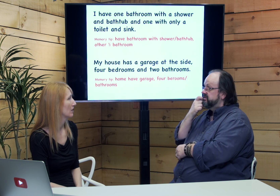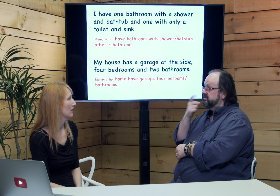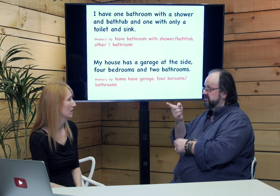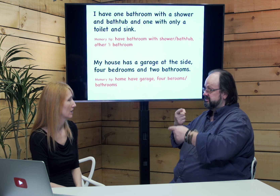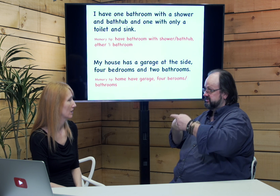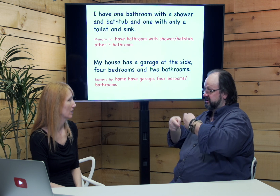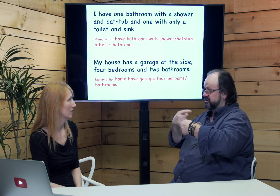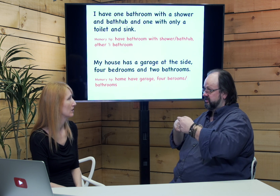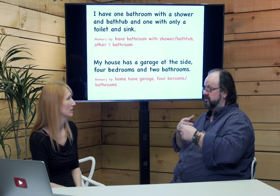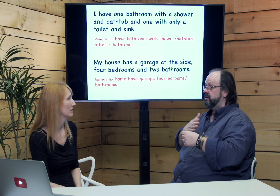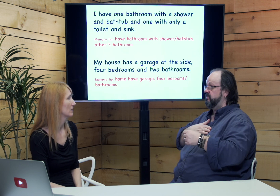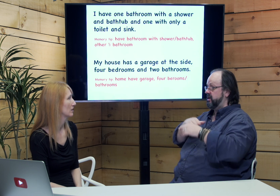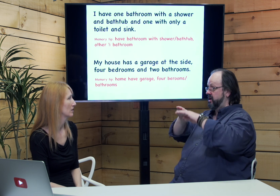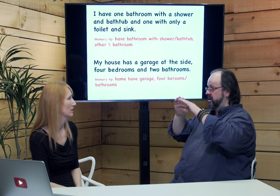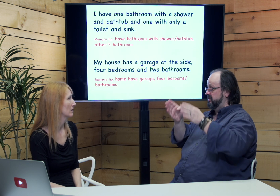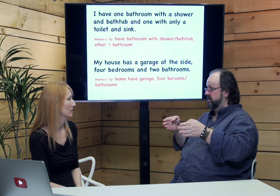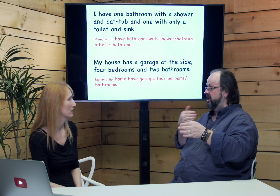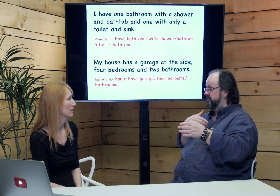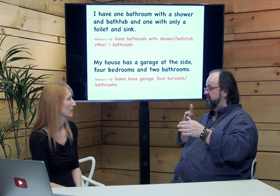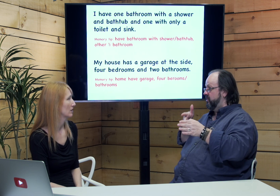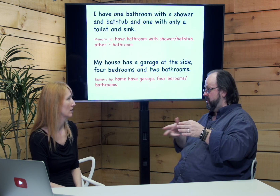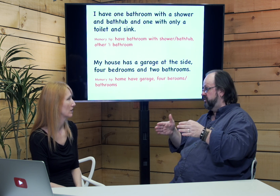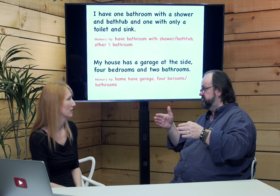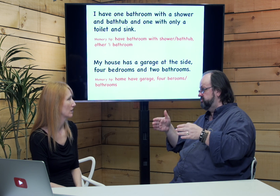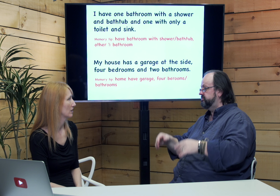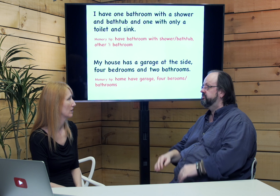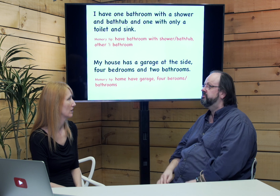You just signed, my house has a garage